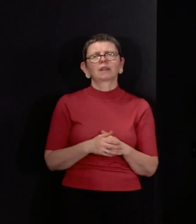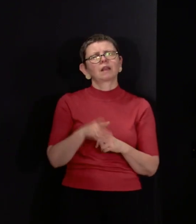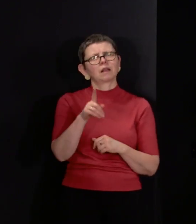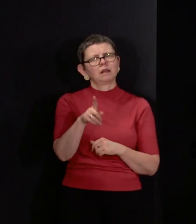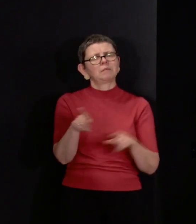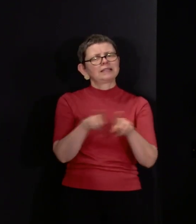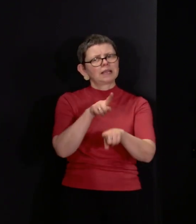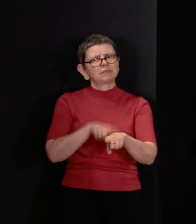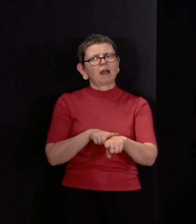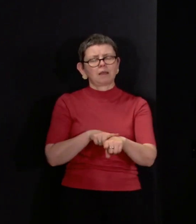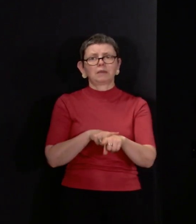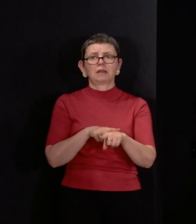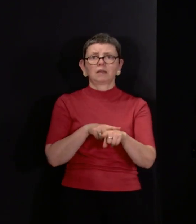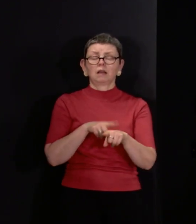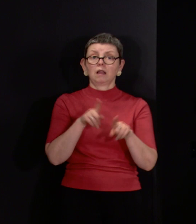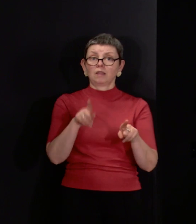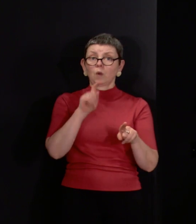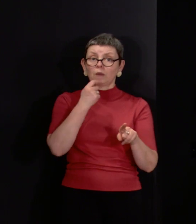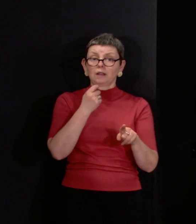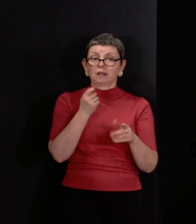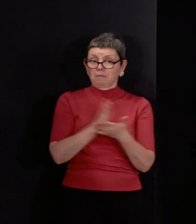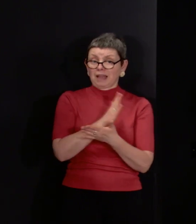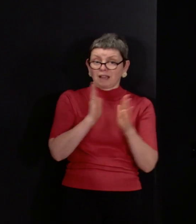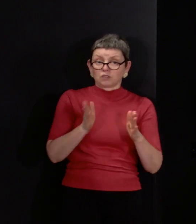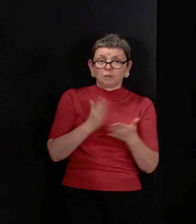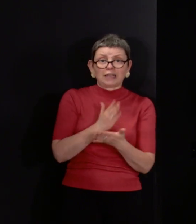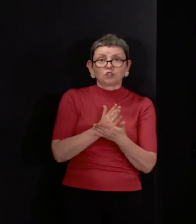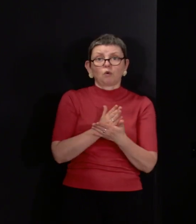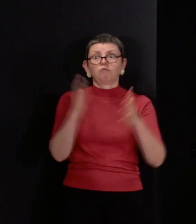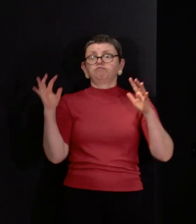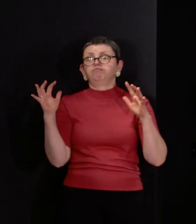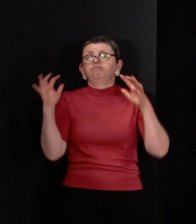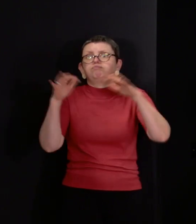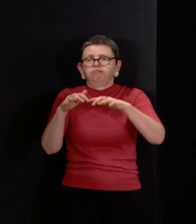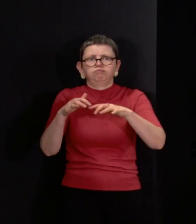going to be a requirement to ensure that people are not gathering in public houses, in premises